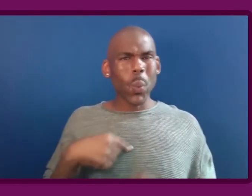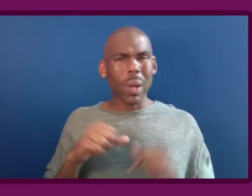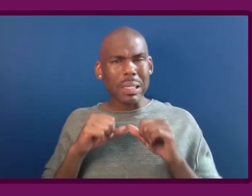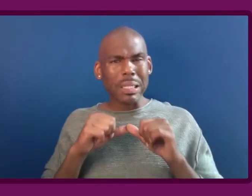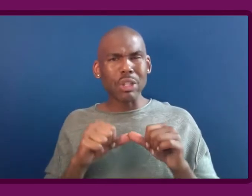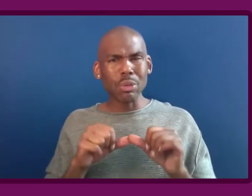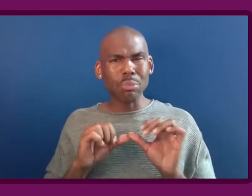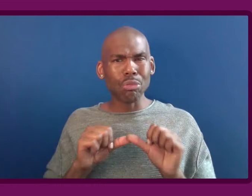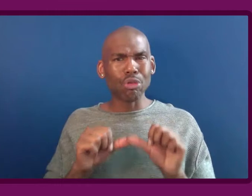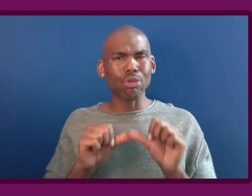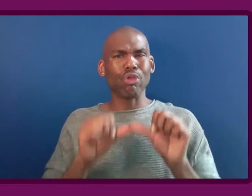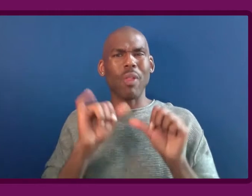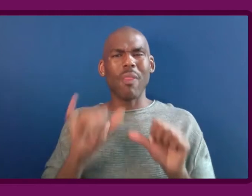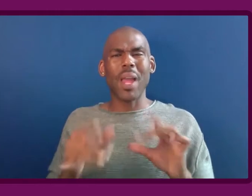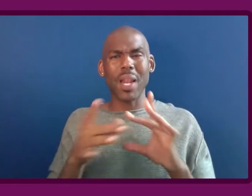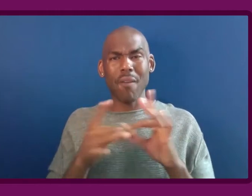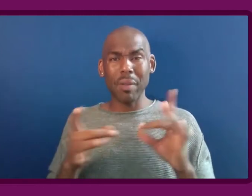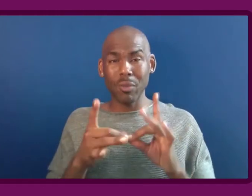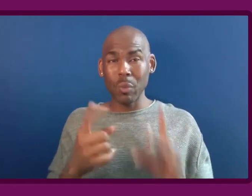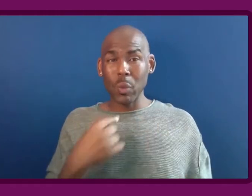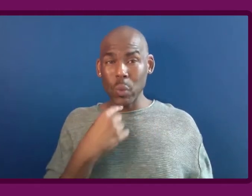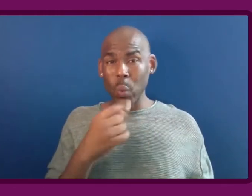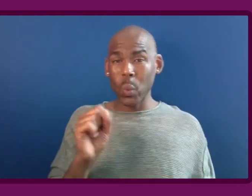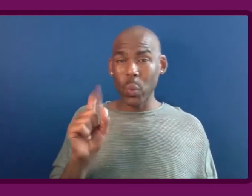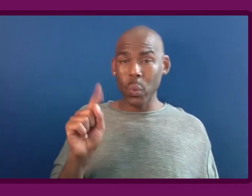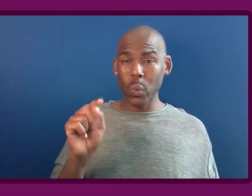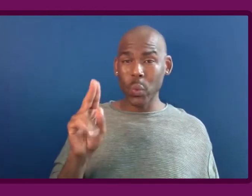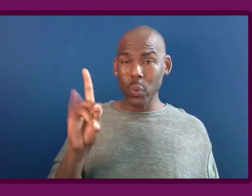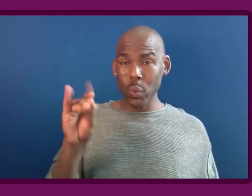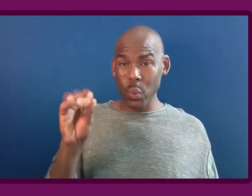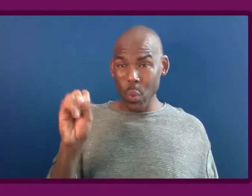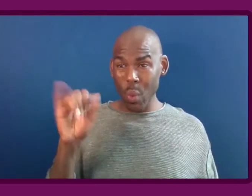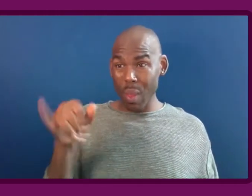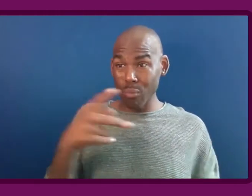asked, and we touched base with the studios that produced it. We were like,